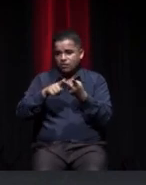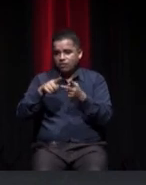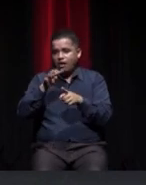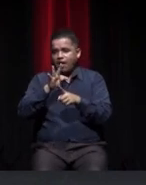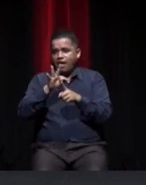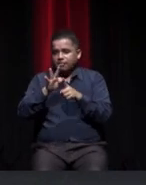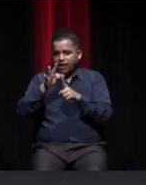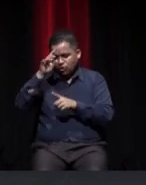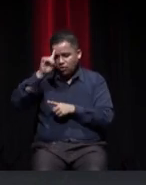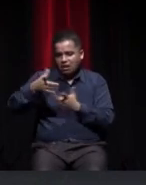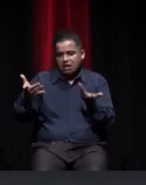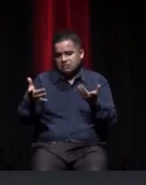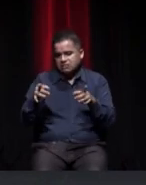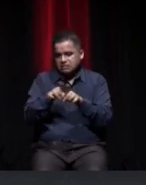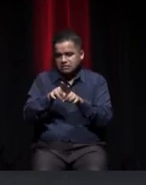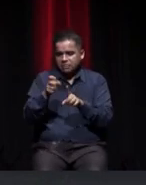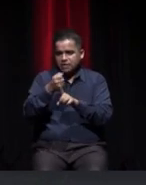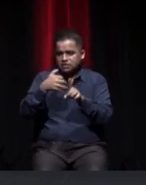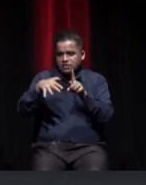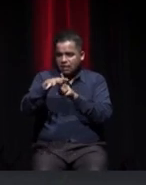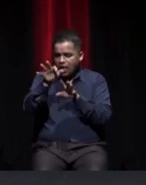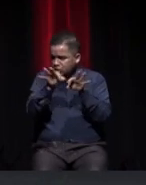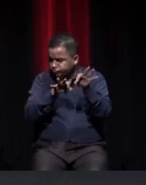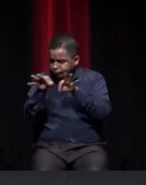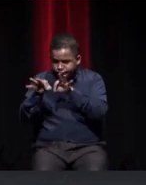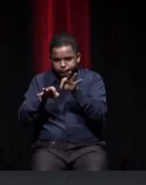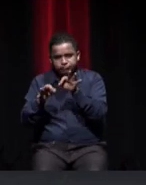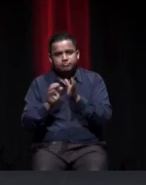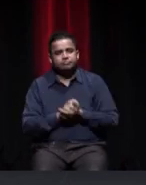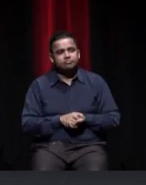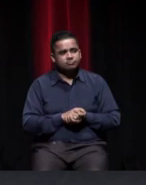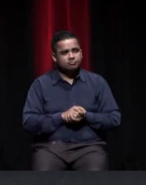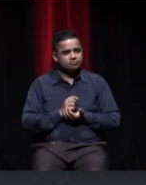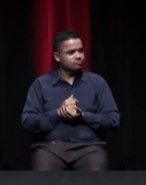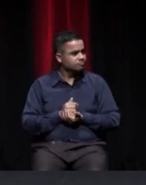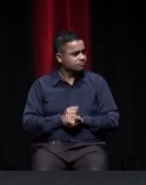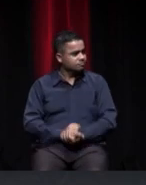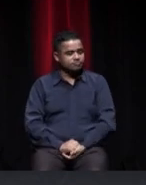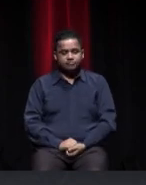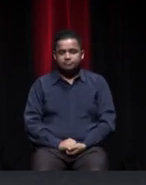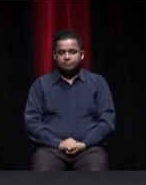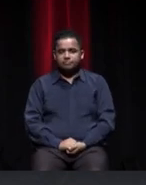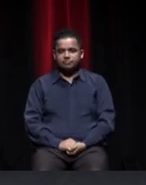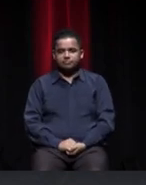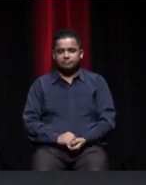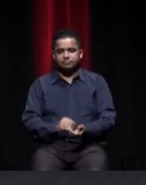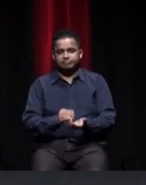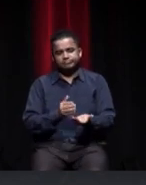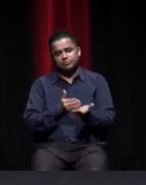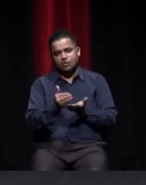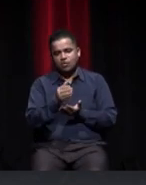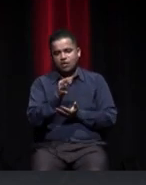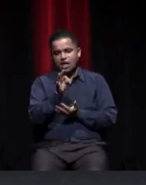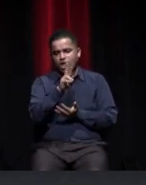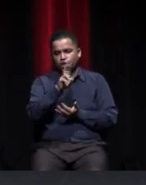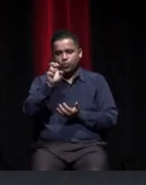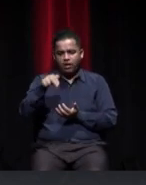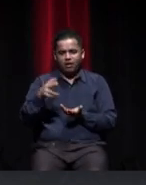or programmed societies. I've chosen to start with Touraine because I think that maybe